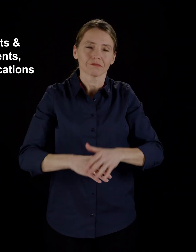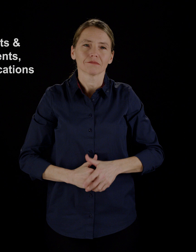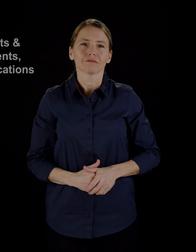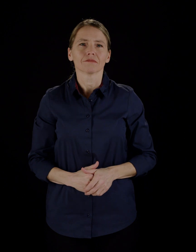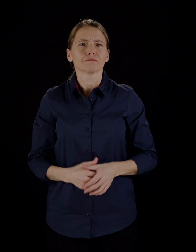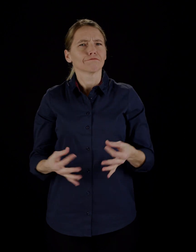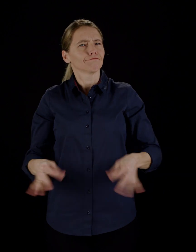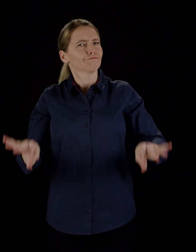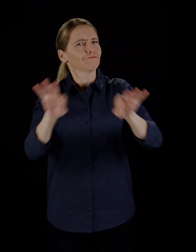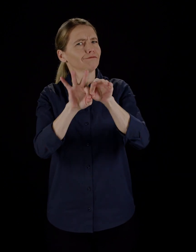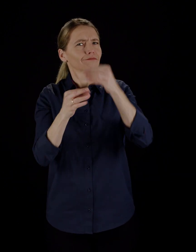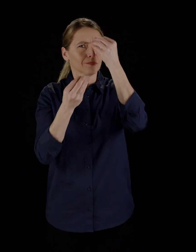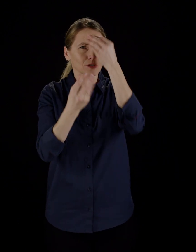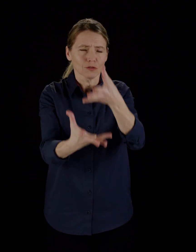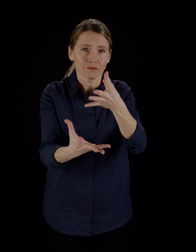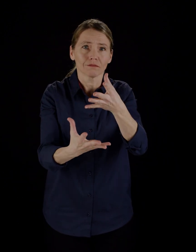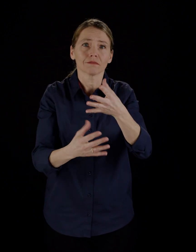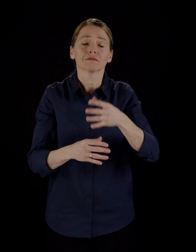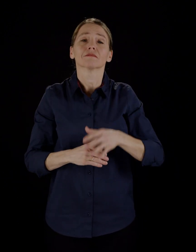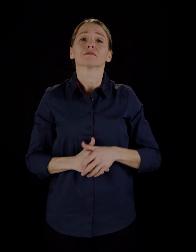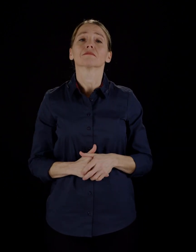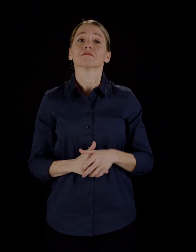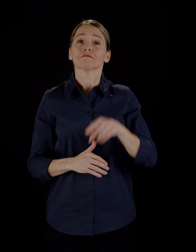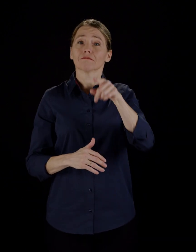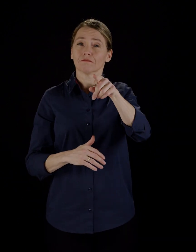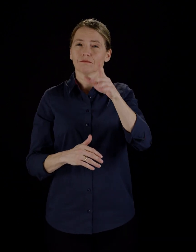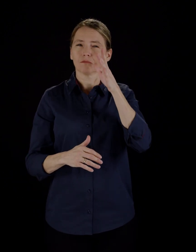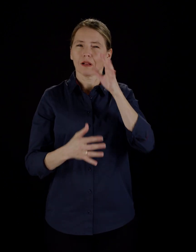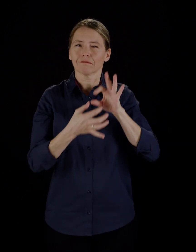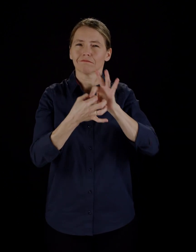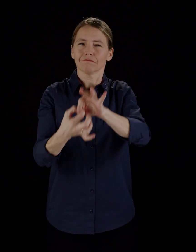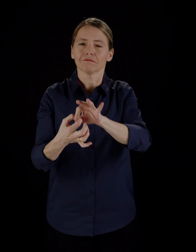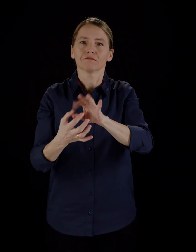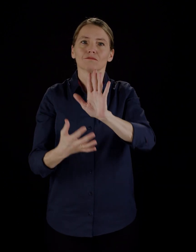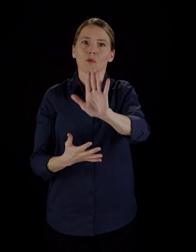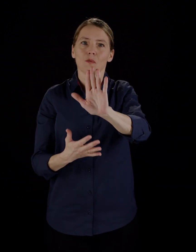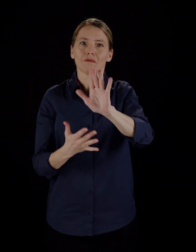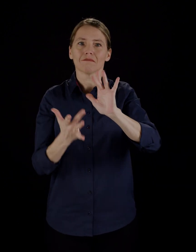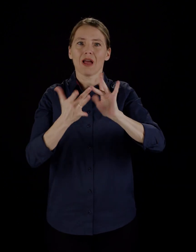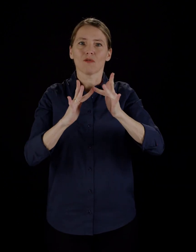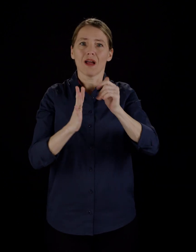Important information you’ll come across in relation to your internet account includes...